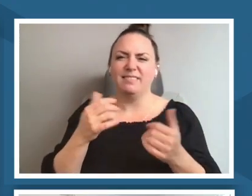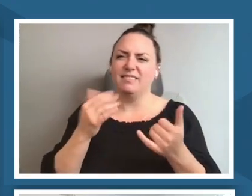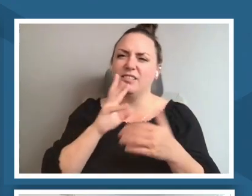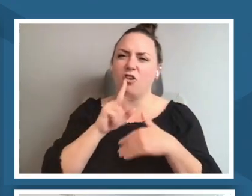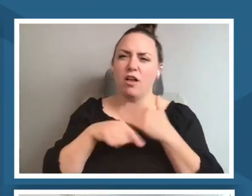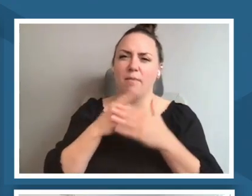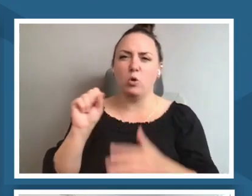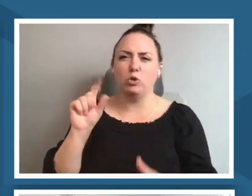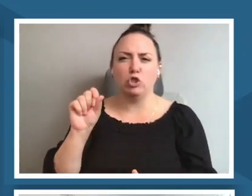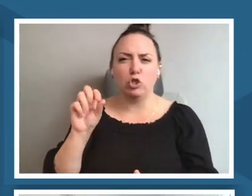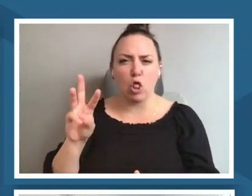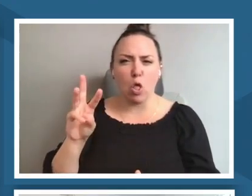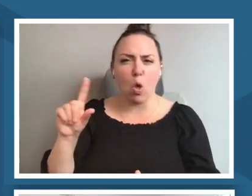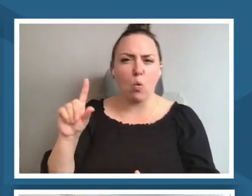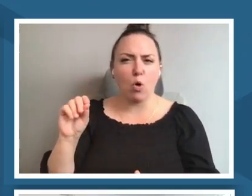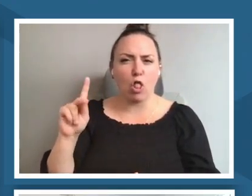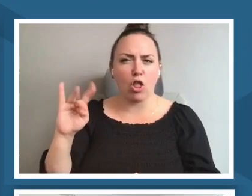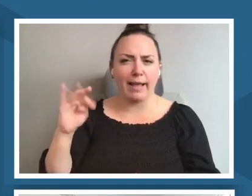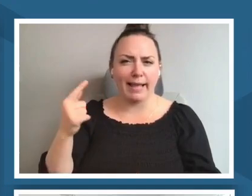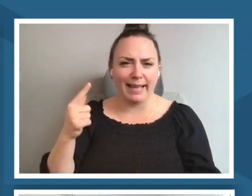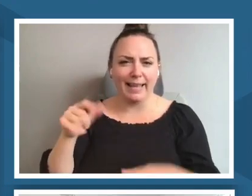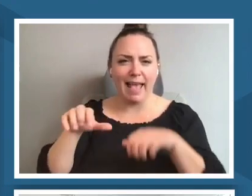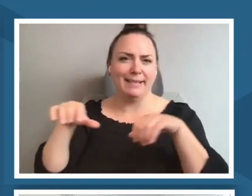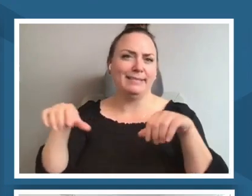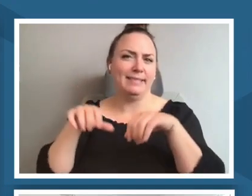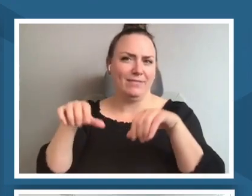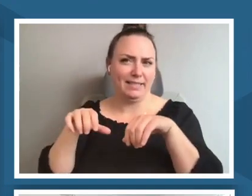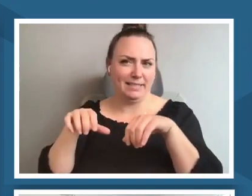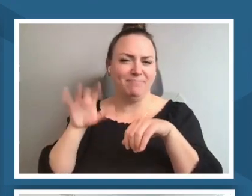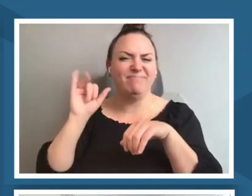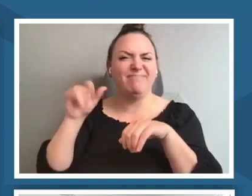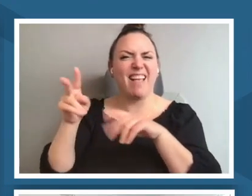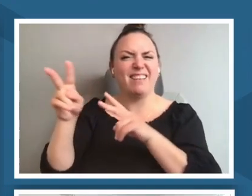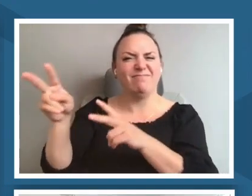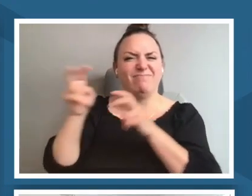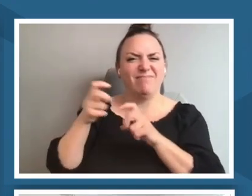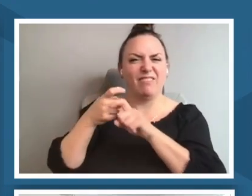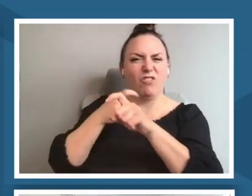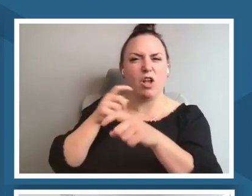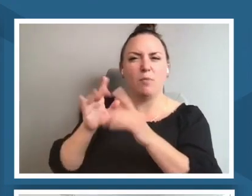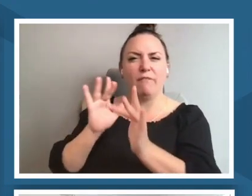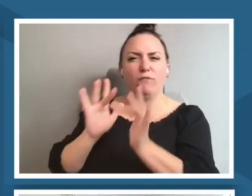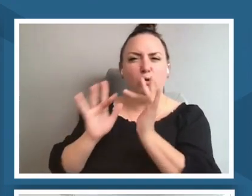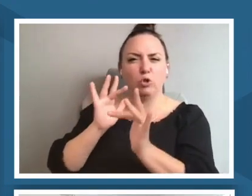adapted from a virtual field trip called